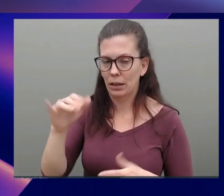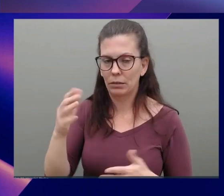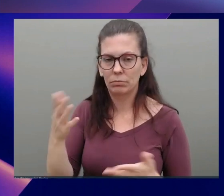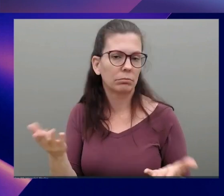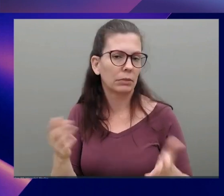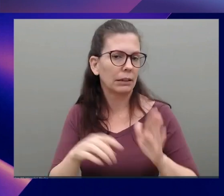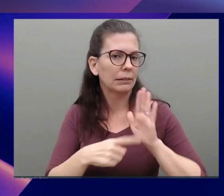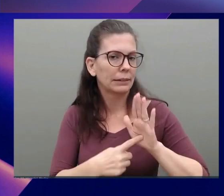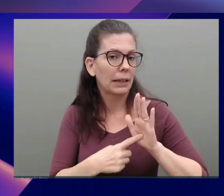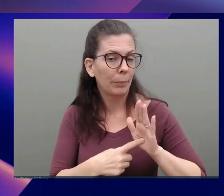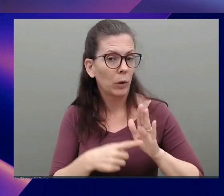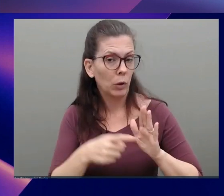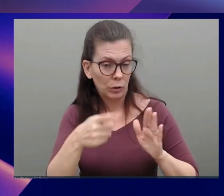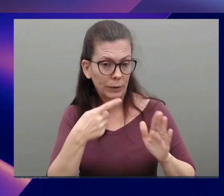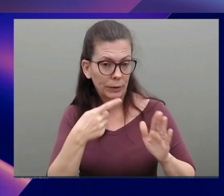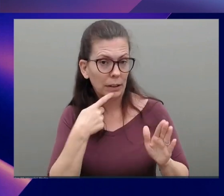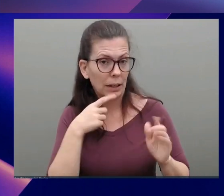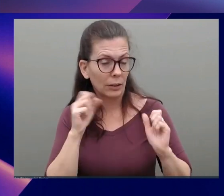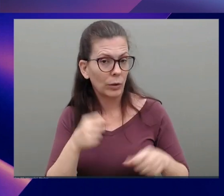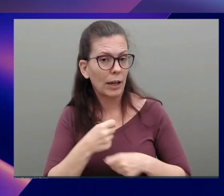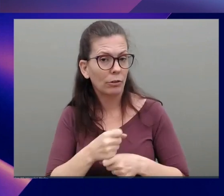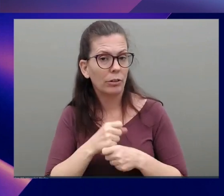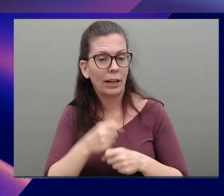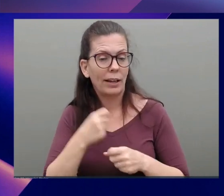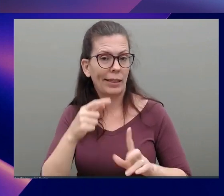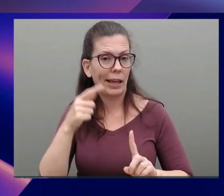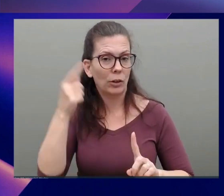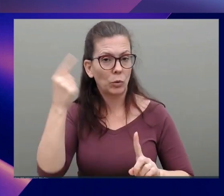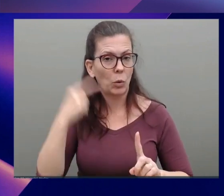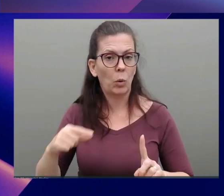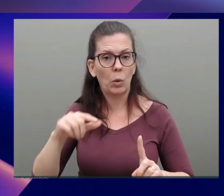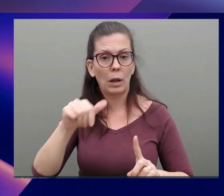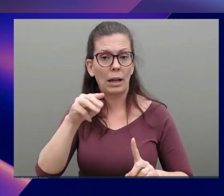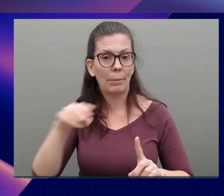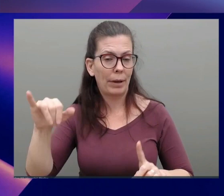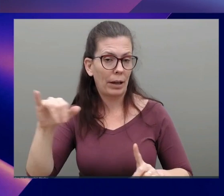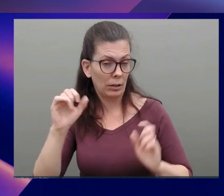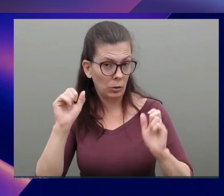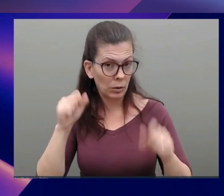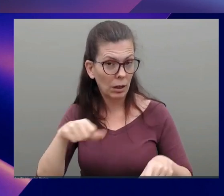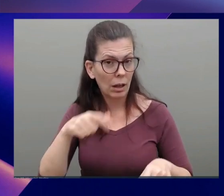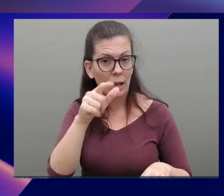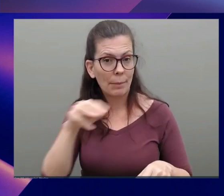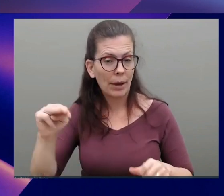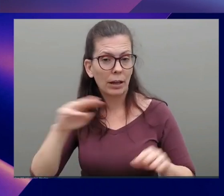as you said, you can create the golden AMI. Yeah. - So you can create an AMI, install some software, and you can create your own.